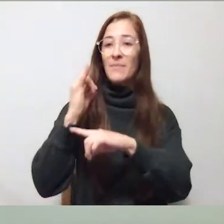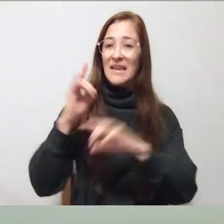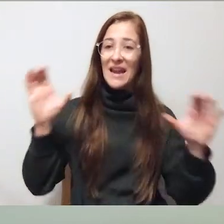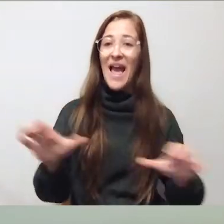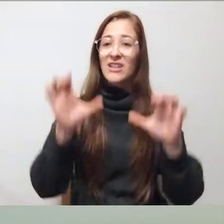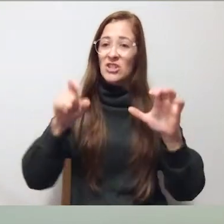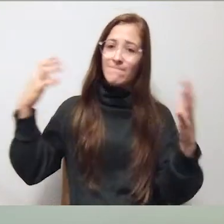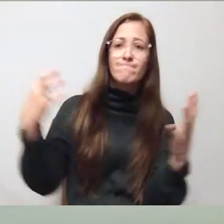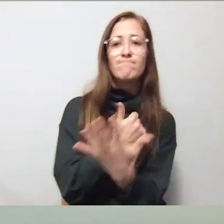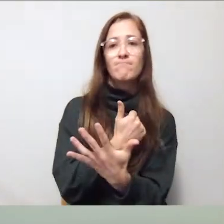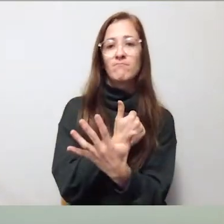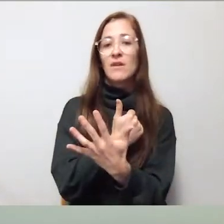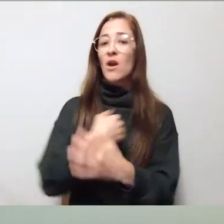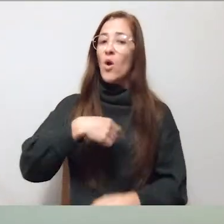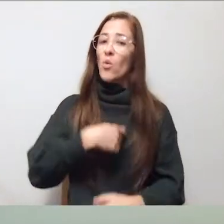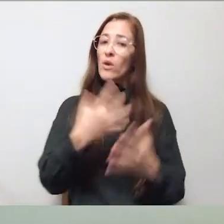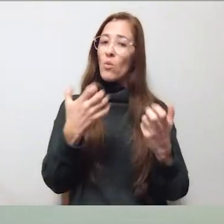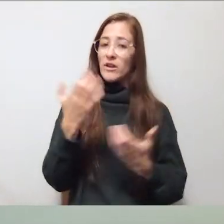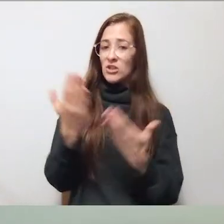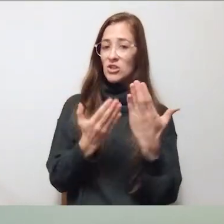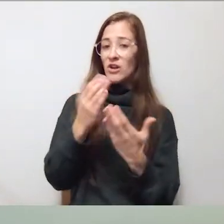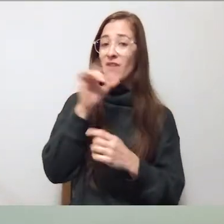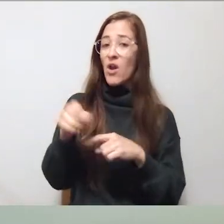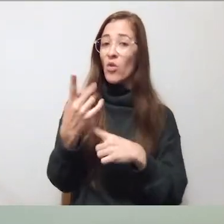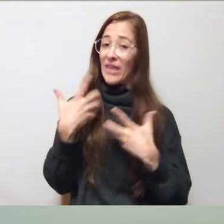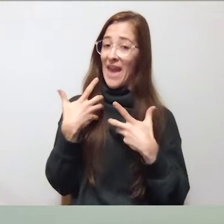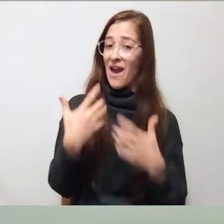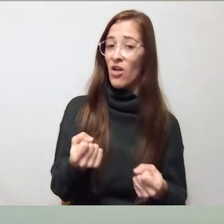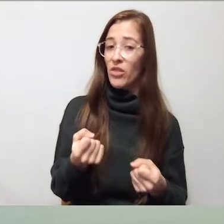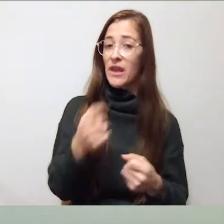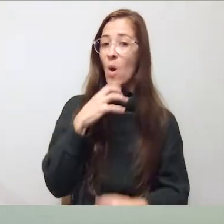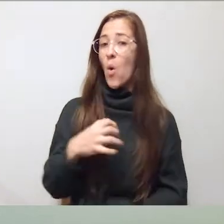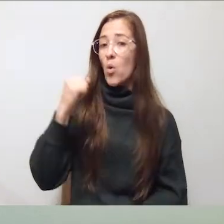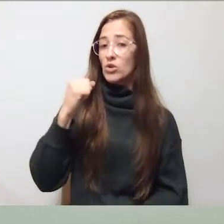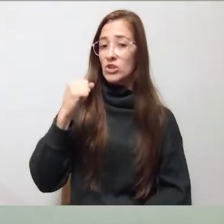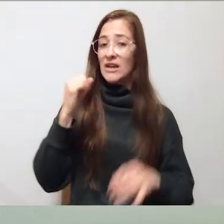We're looking to serve not only healthy, older individuals who wanna volunteer,